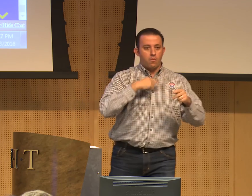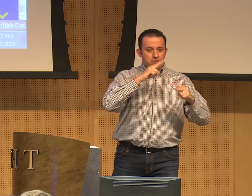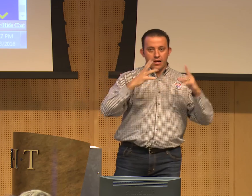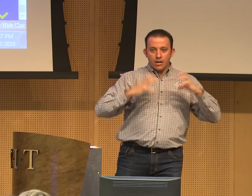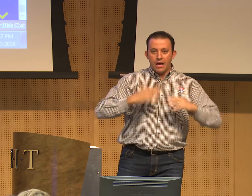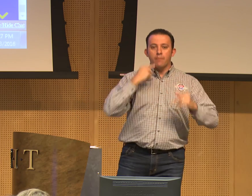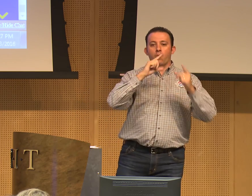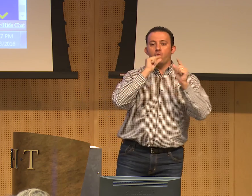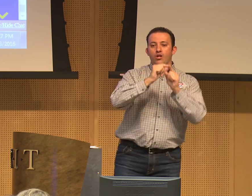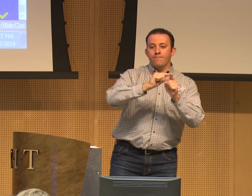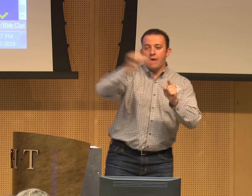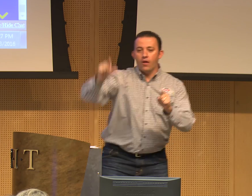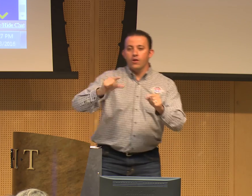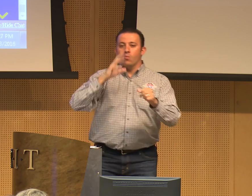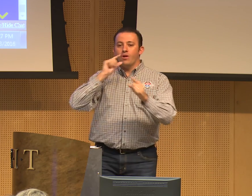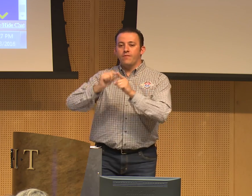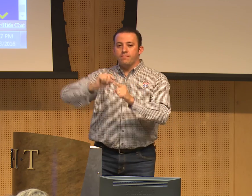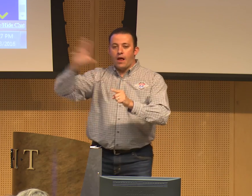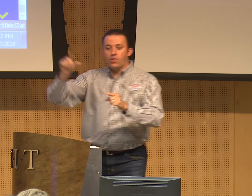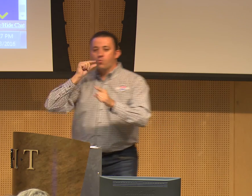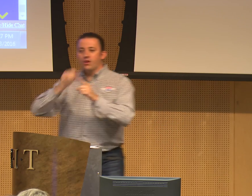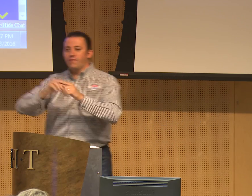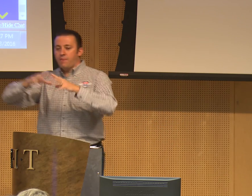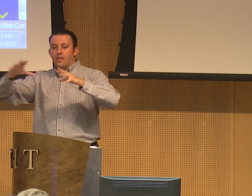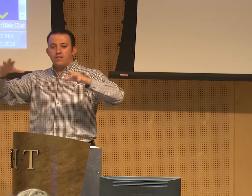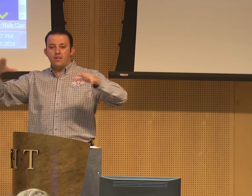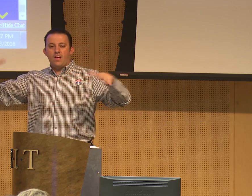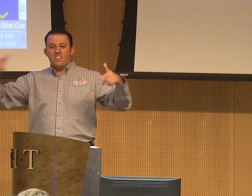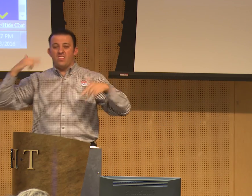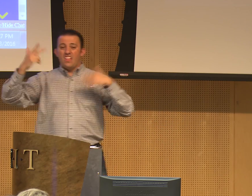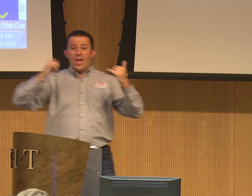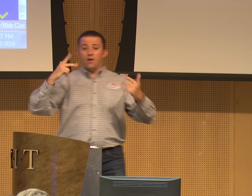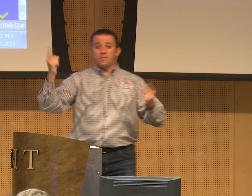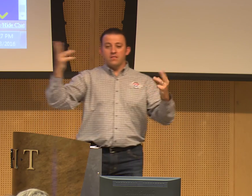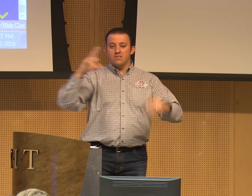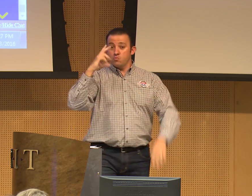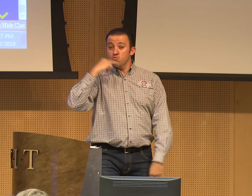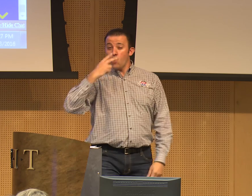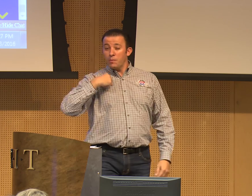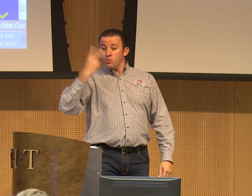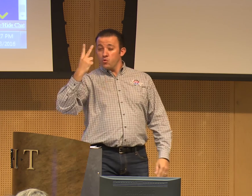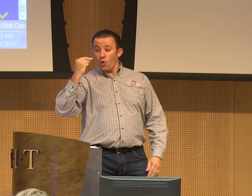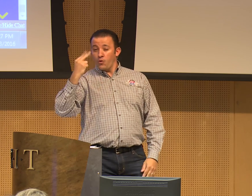So I talked it, and I walked it. It was about word of mouth and having people have trust and faith in my ability to do my job, right?